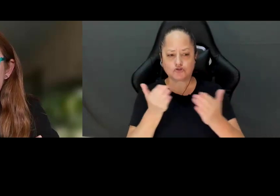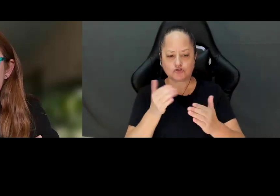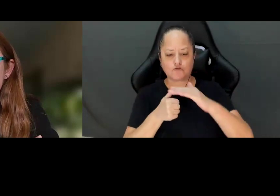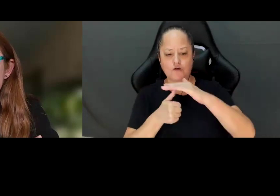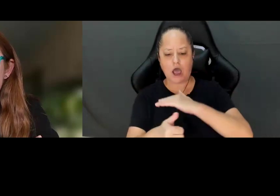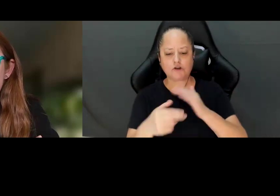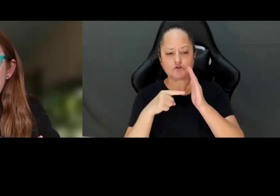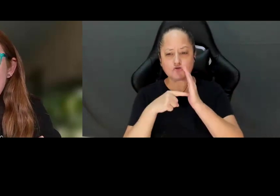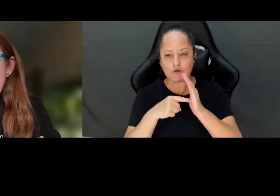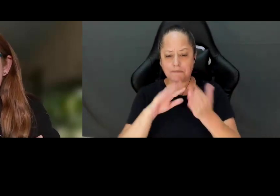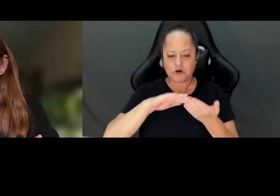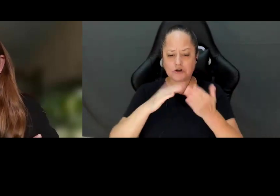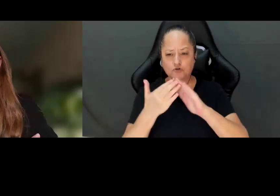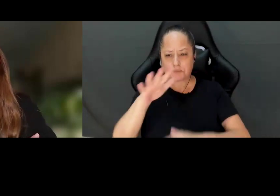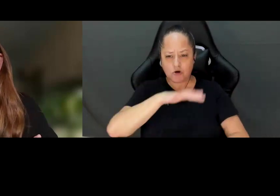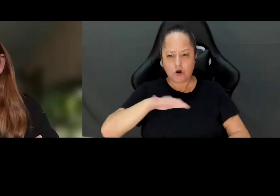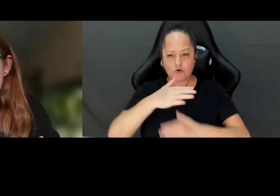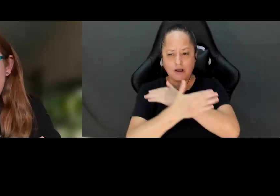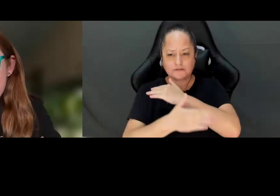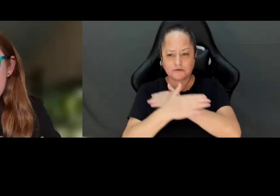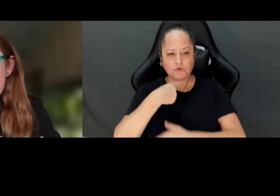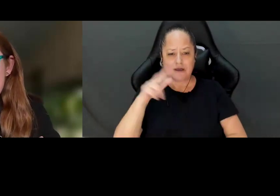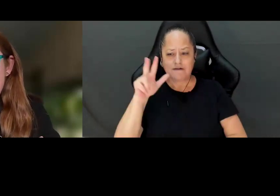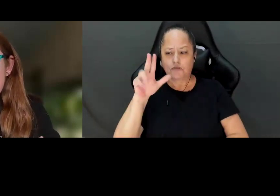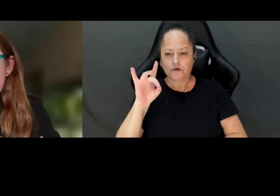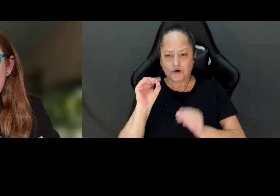across the country. And we have 38 offices now.